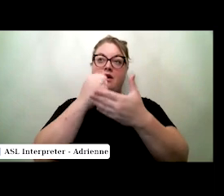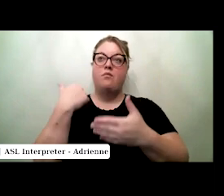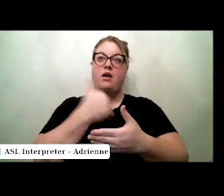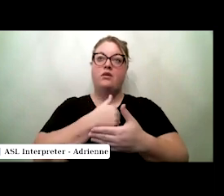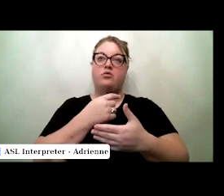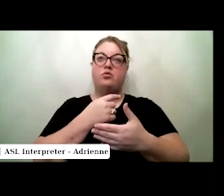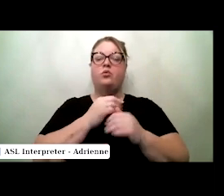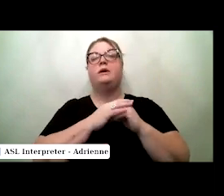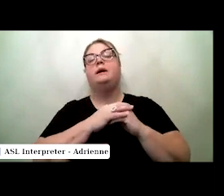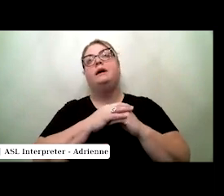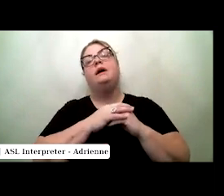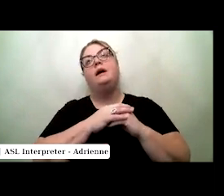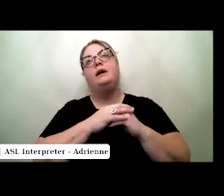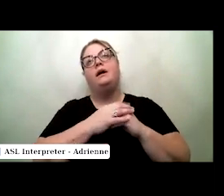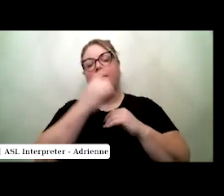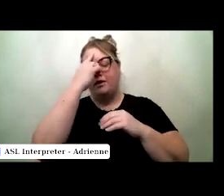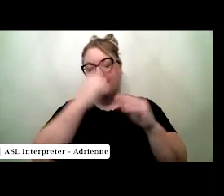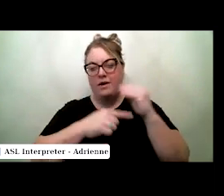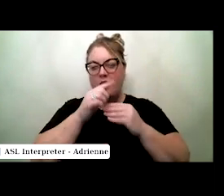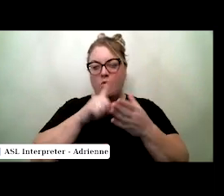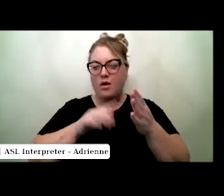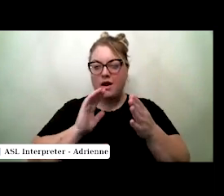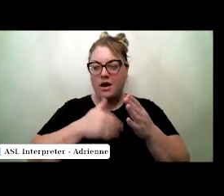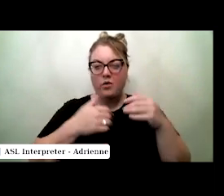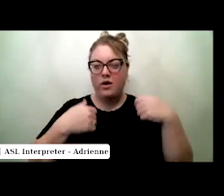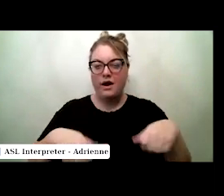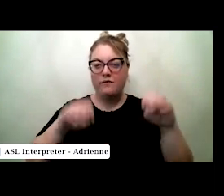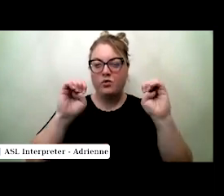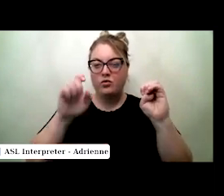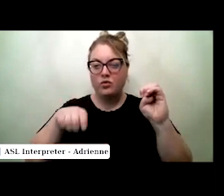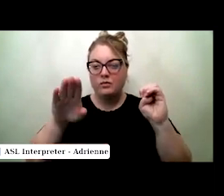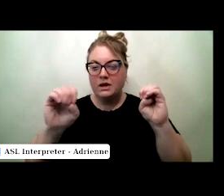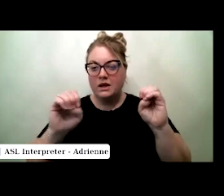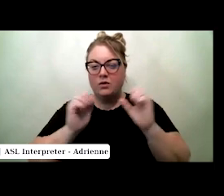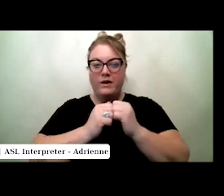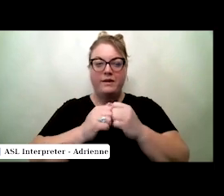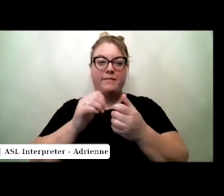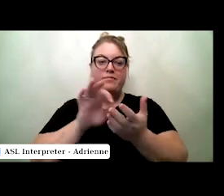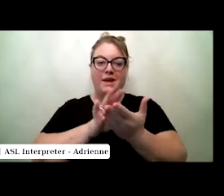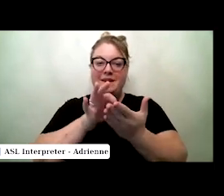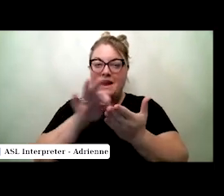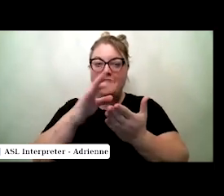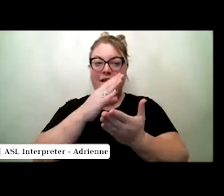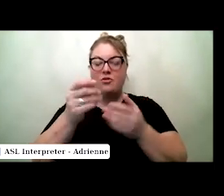What our efforts need to be within Medicaid and the regulated environment.